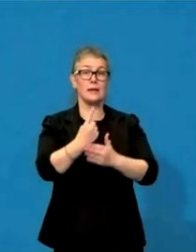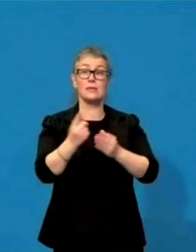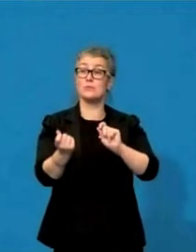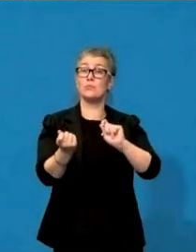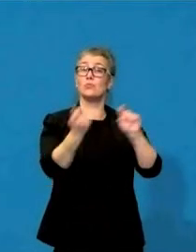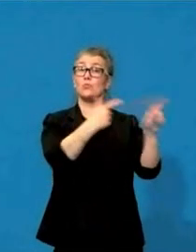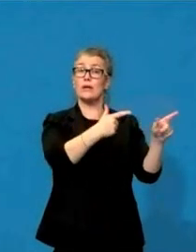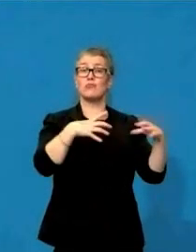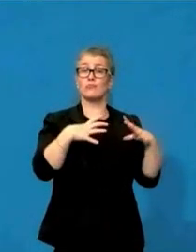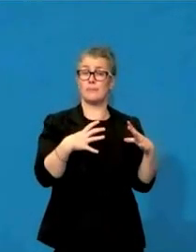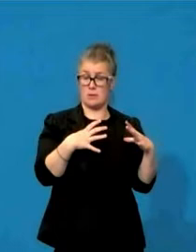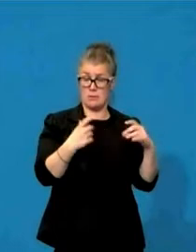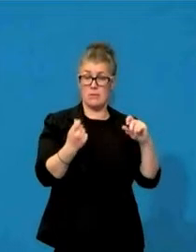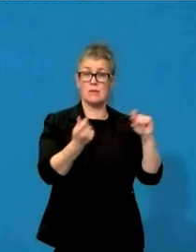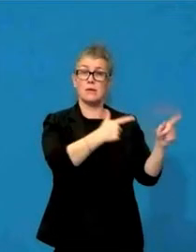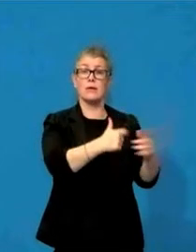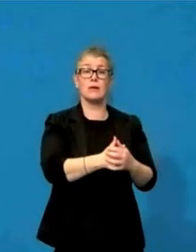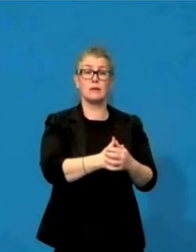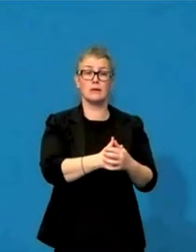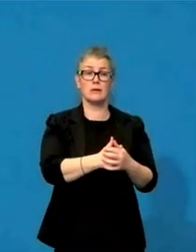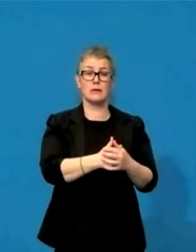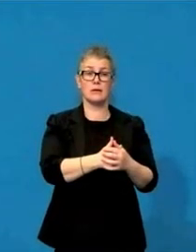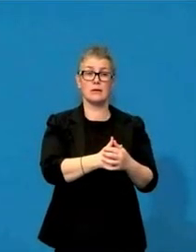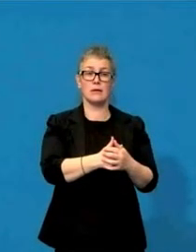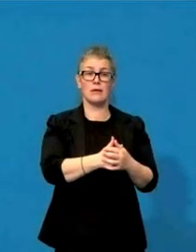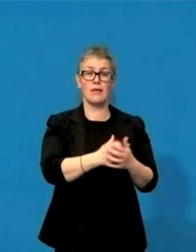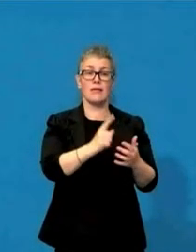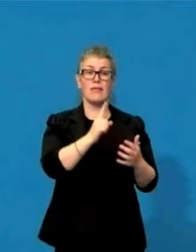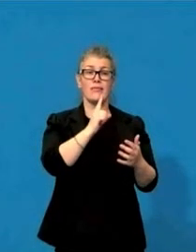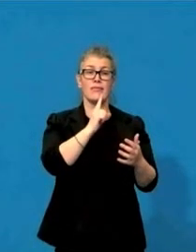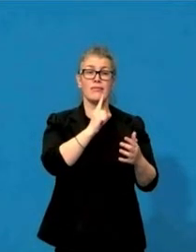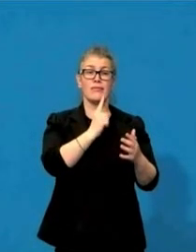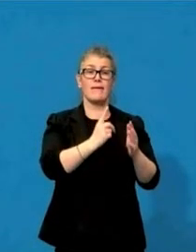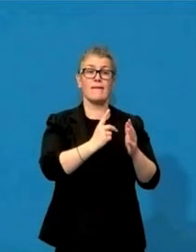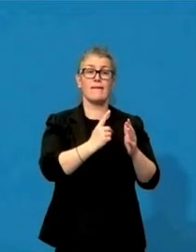we were told by Far North that there was no funds left for her to get to work.